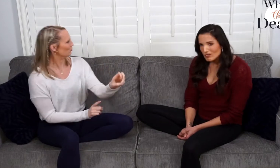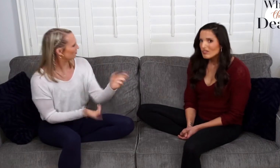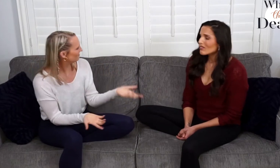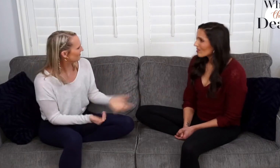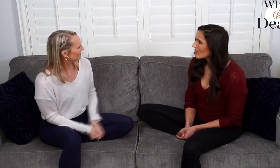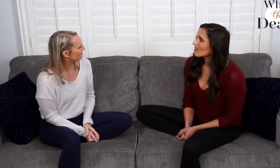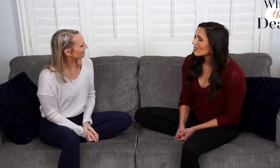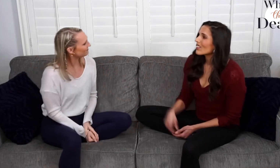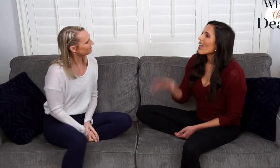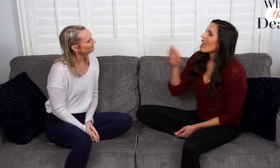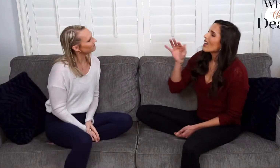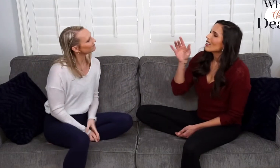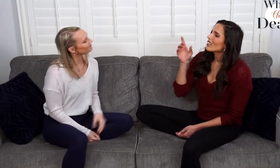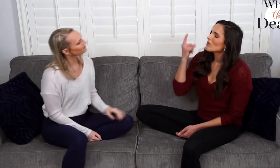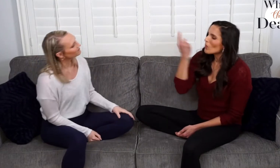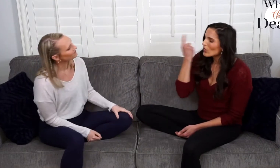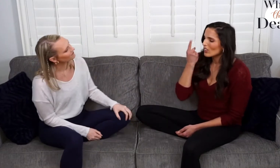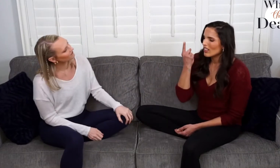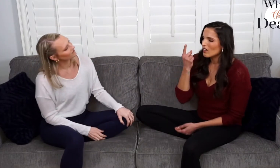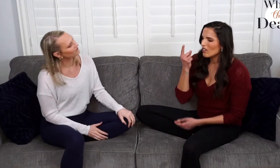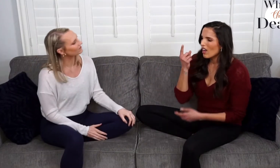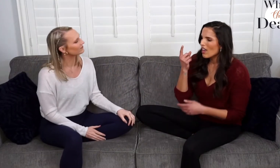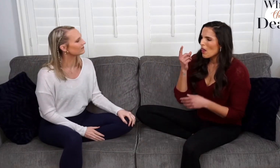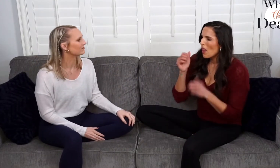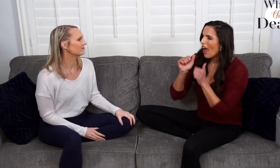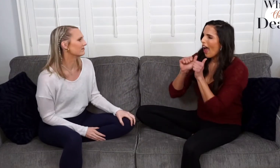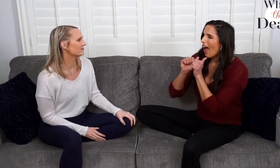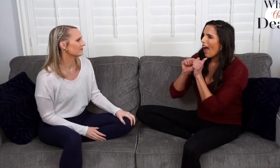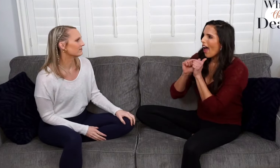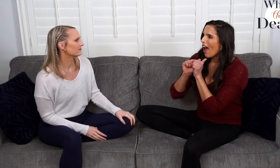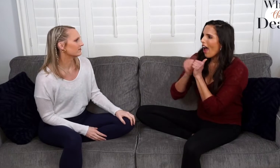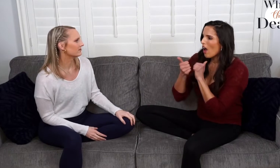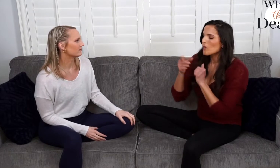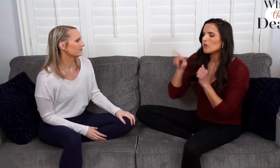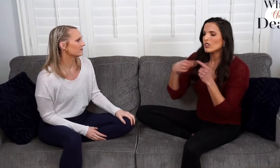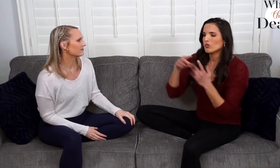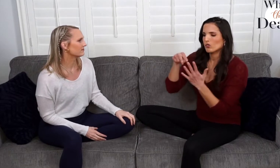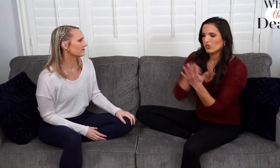different Journey. - And I'm wondering when